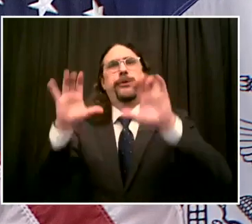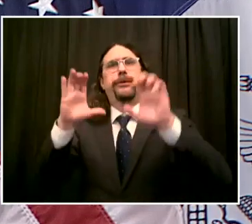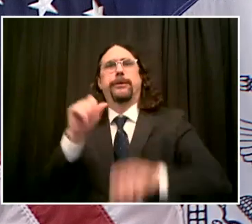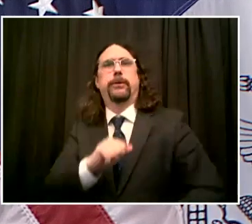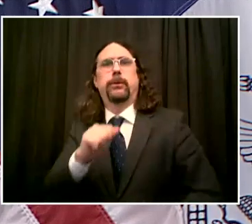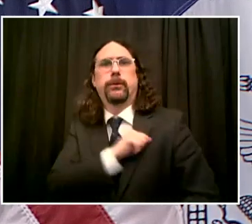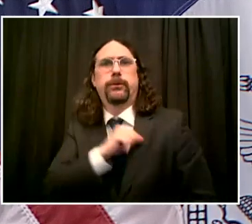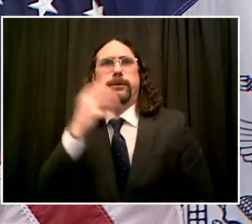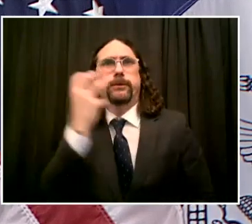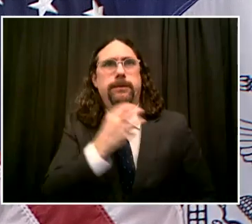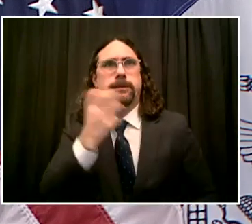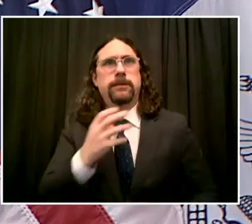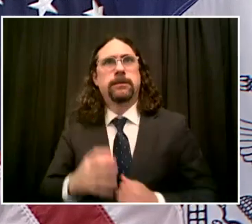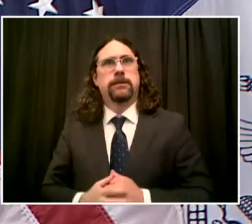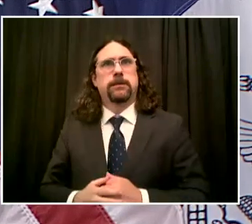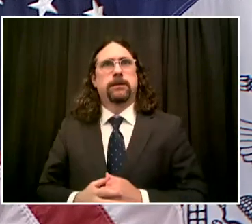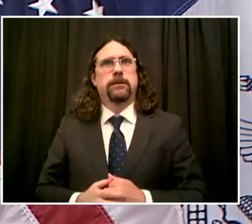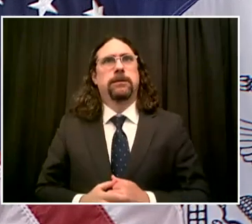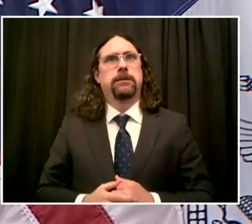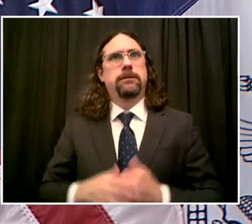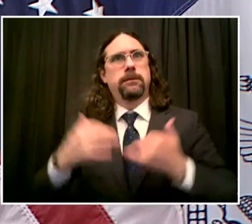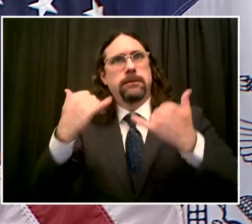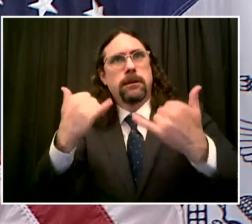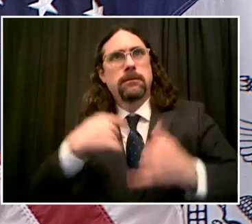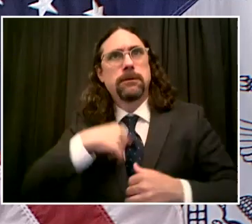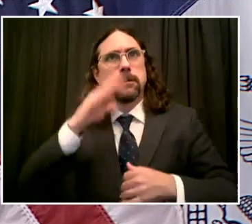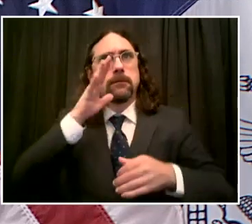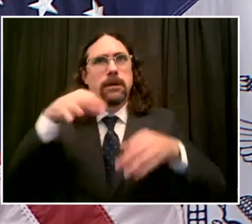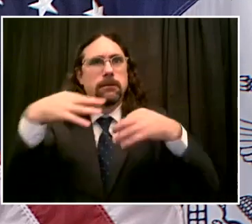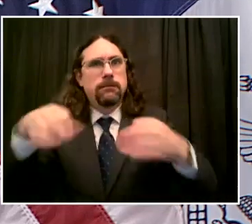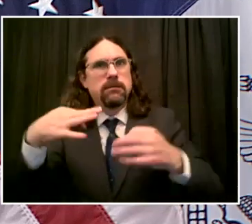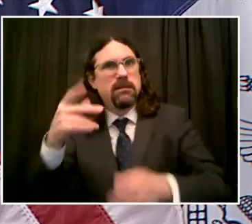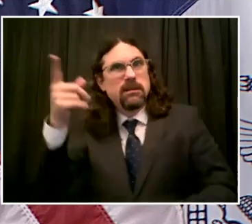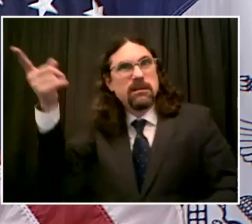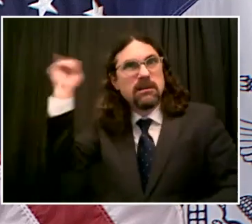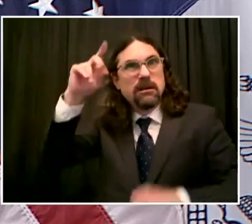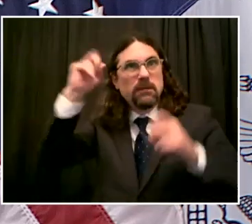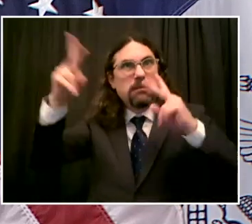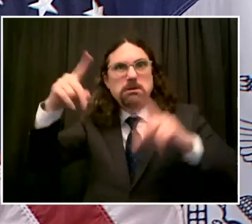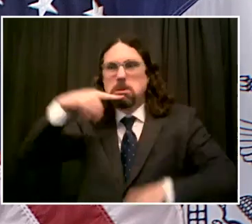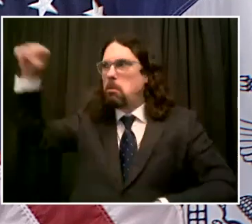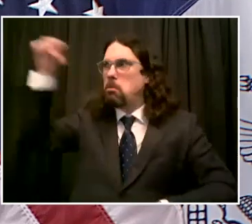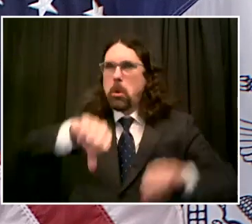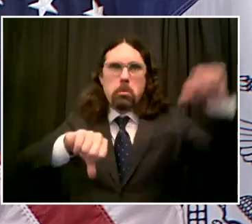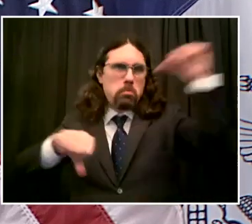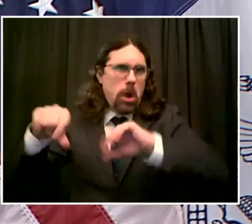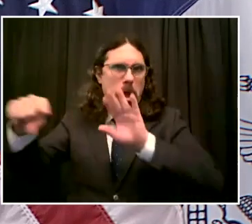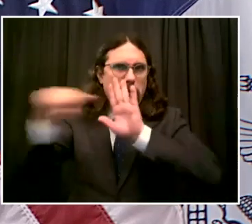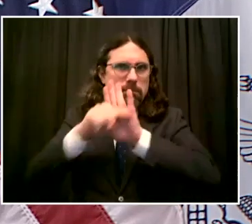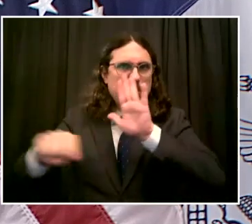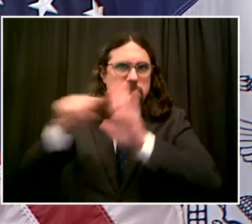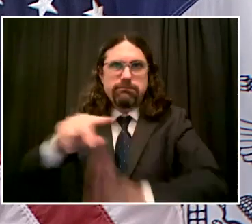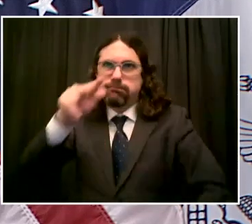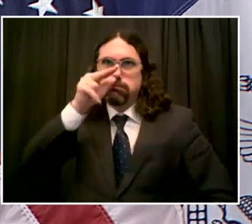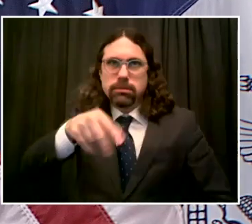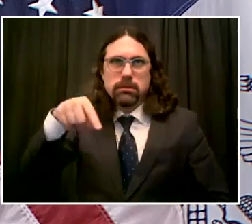A T OF PEOPLE ARE GOING TO SAY THINGS TT HAARE UNHEFULPL. THAT ARE NOT